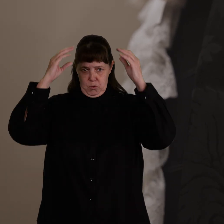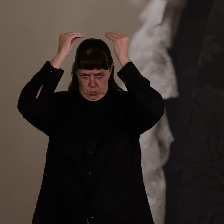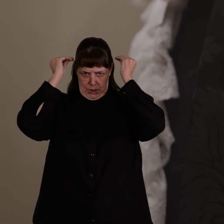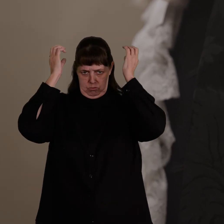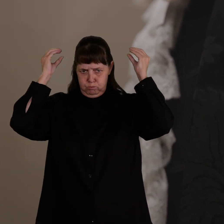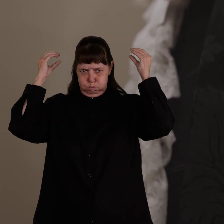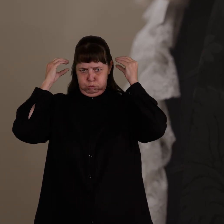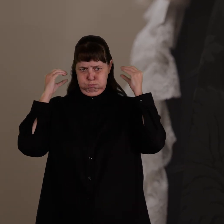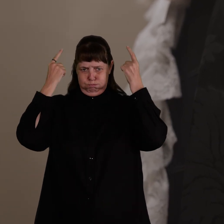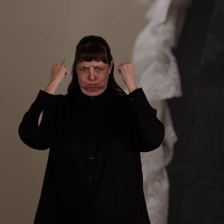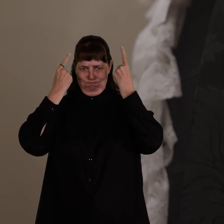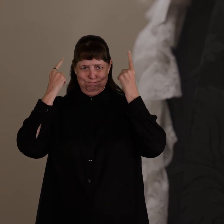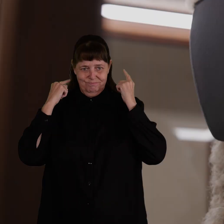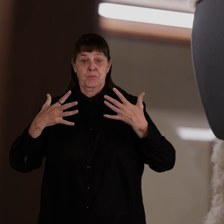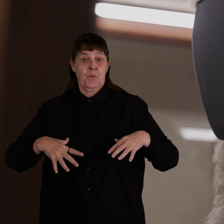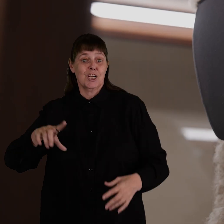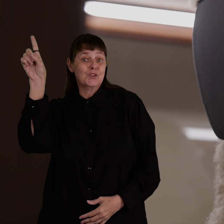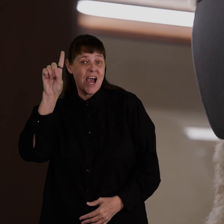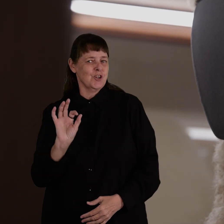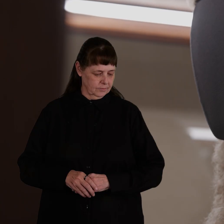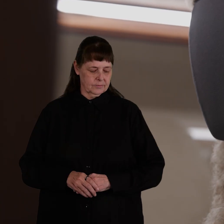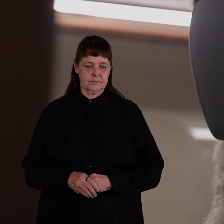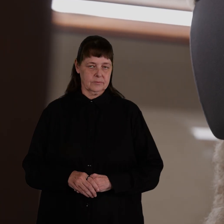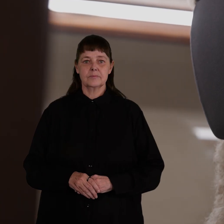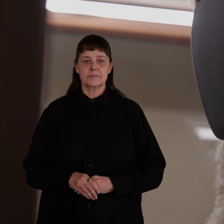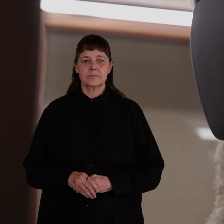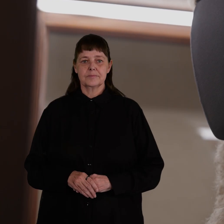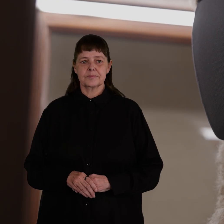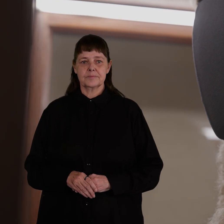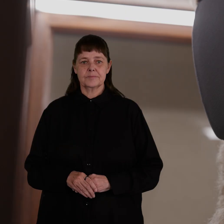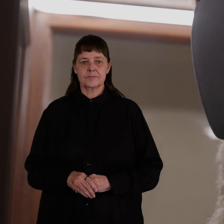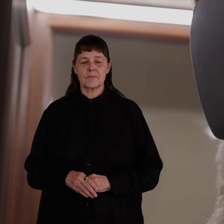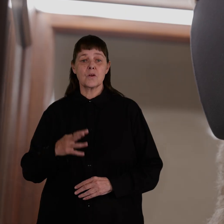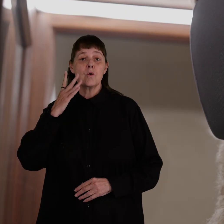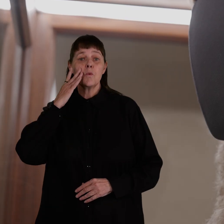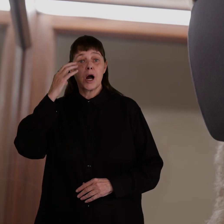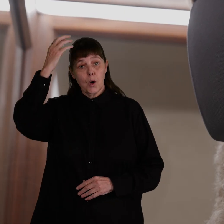as much as they were traditionally. But we've got these on display because this outfit was